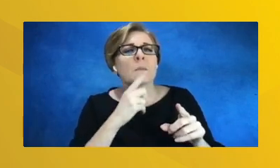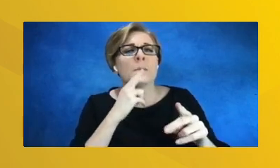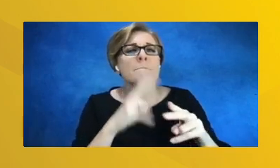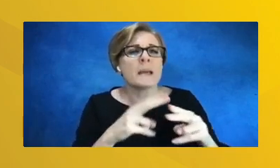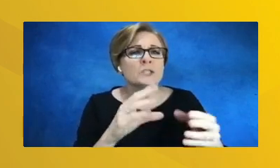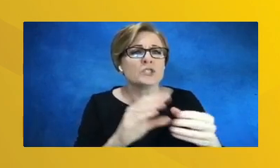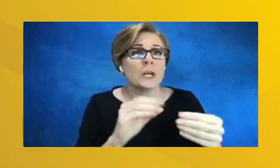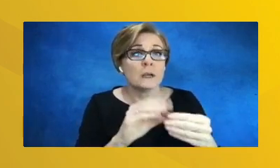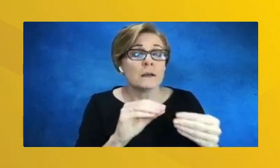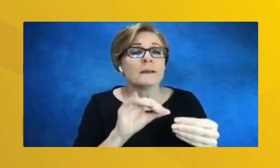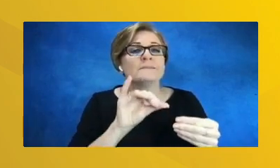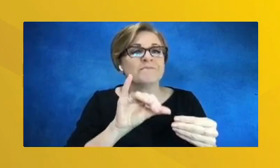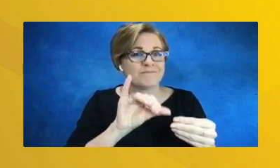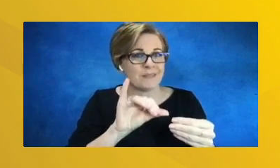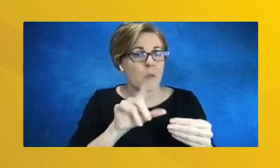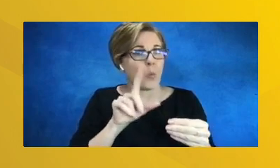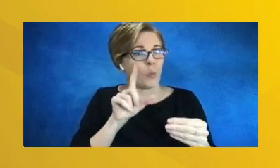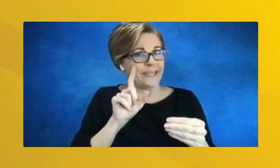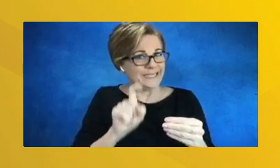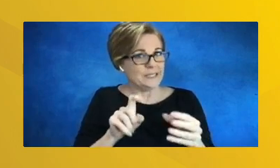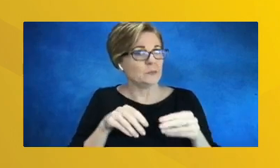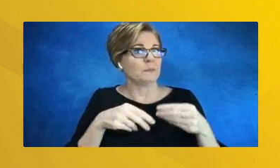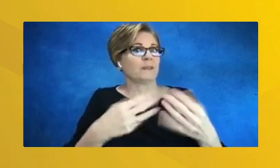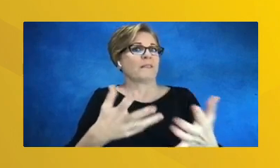development resources.